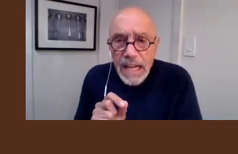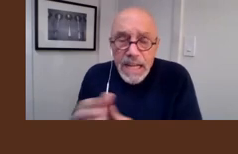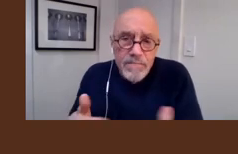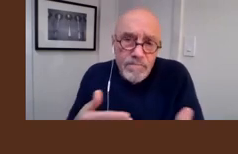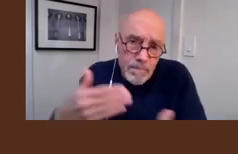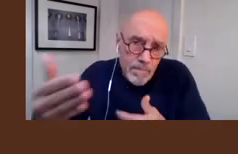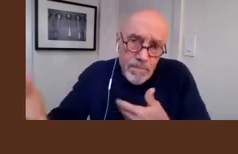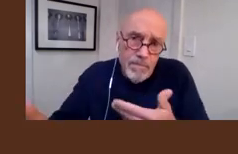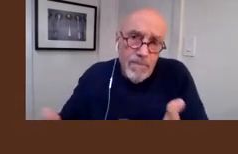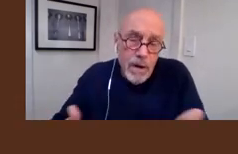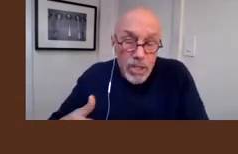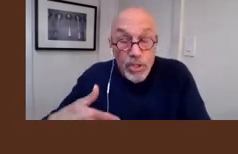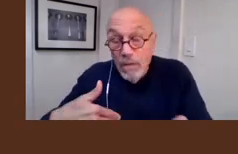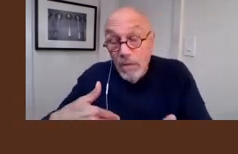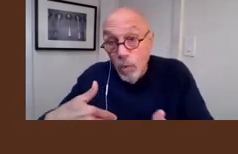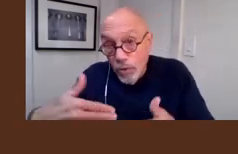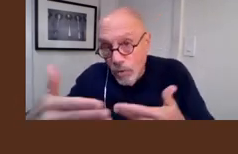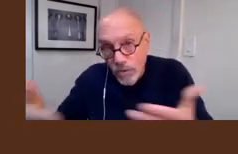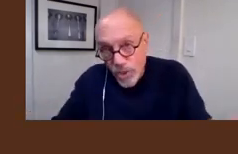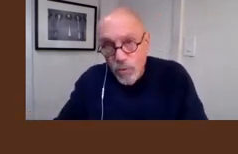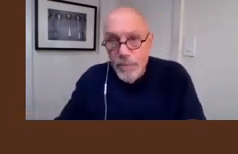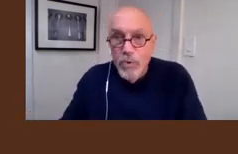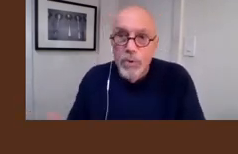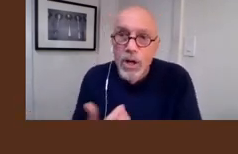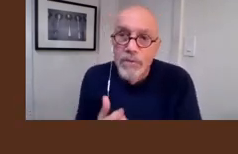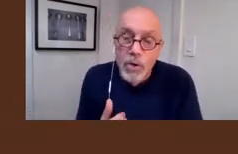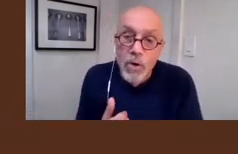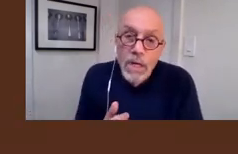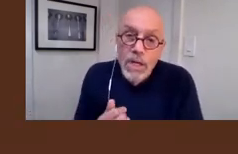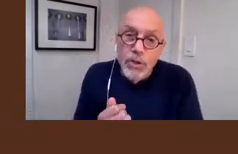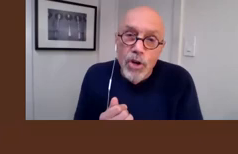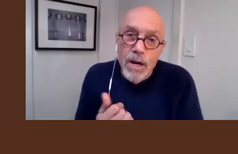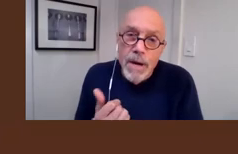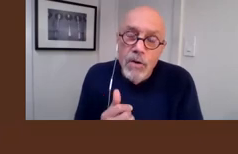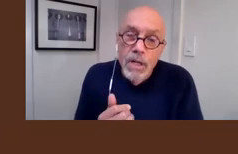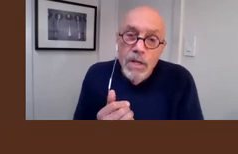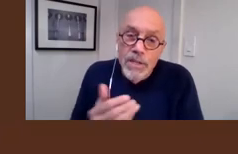and I very much will do just what I am doing with all of you, to talk about